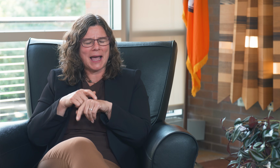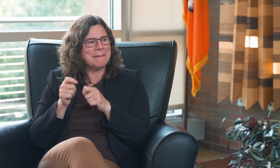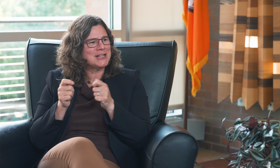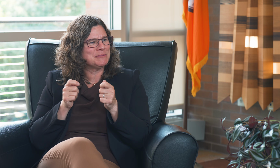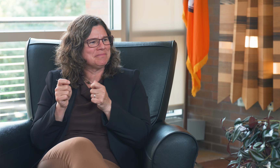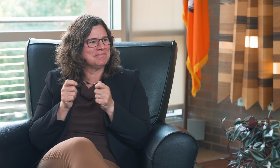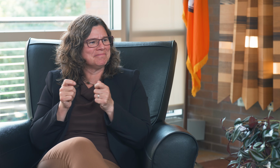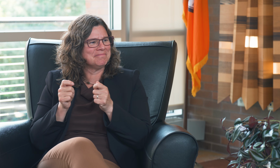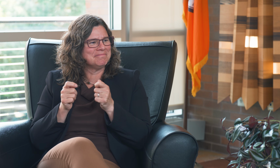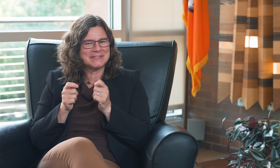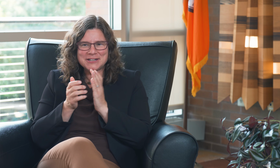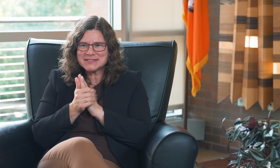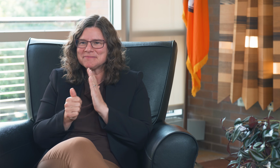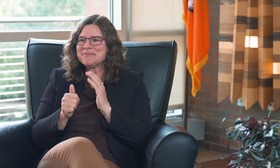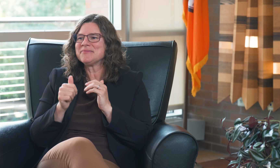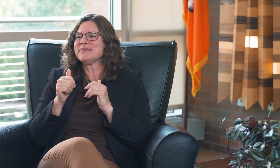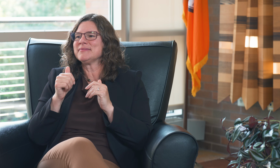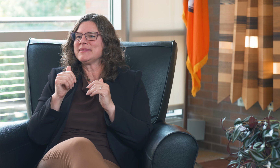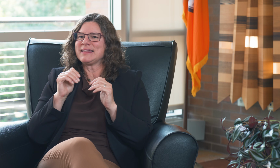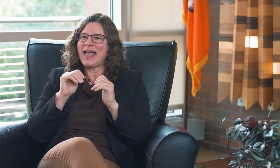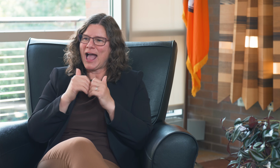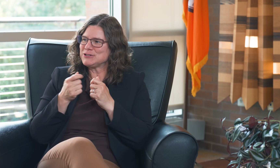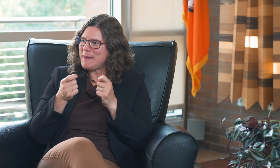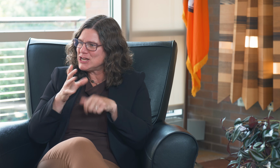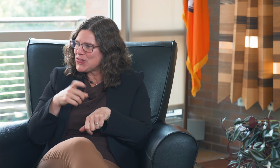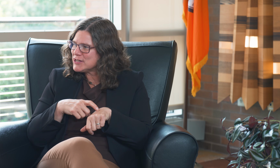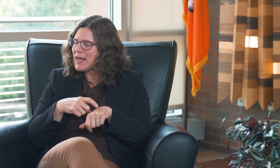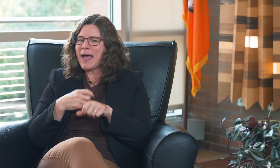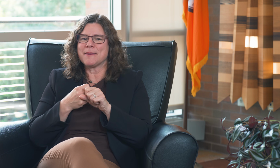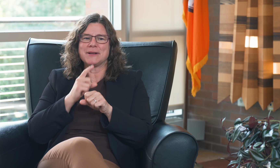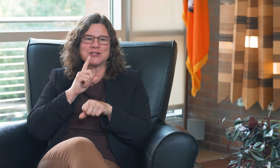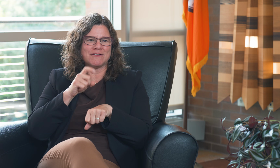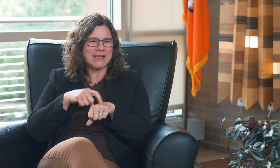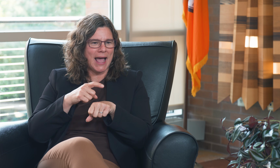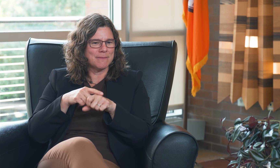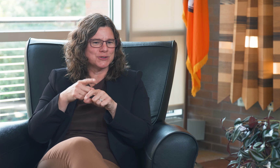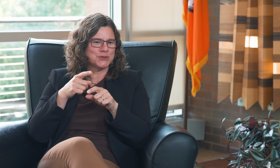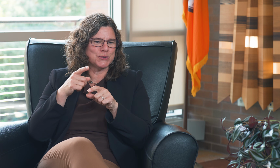But they were also worried about their time management skills, how they were going to manage their time,